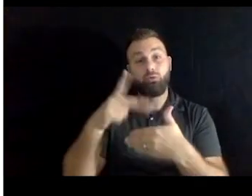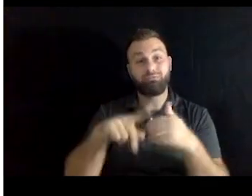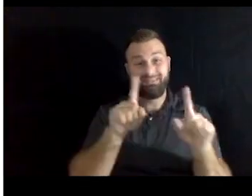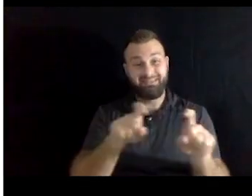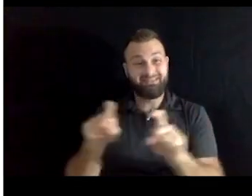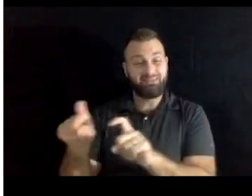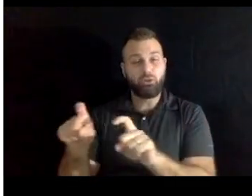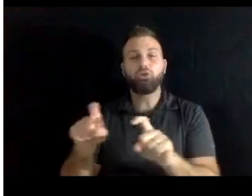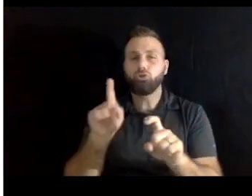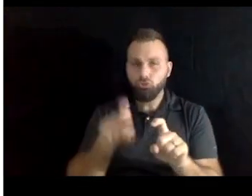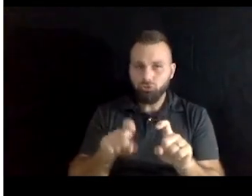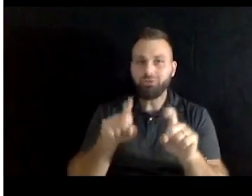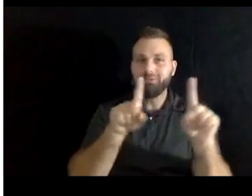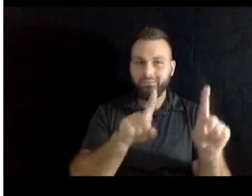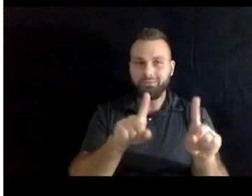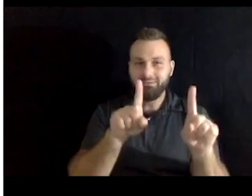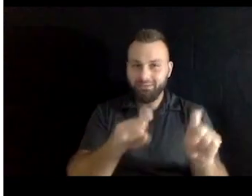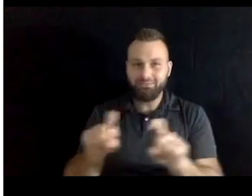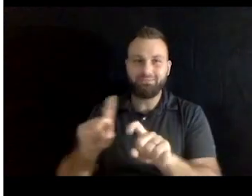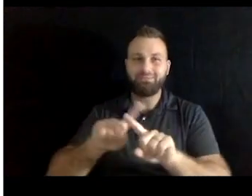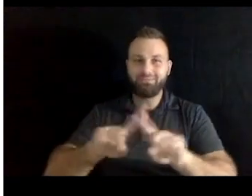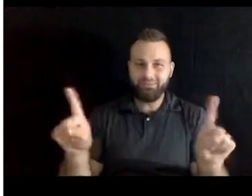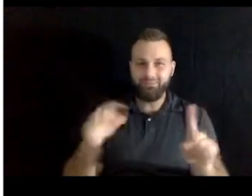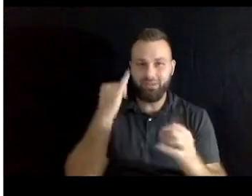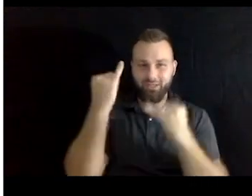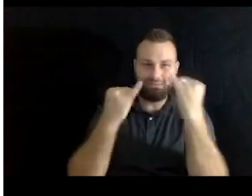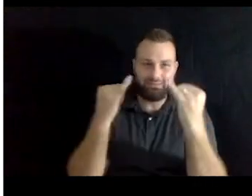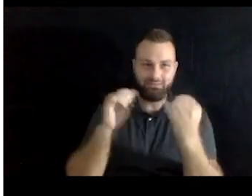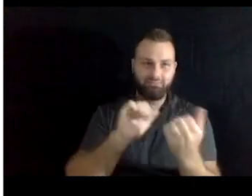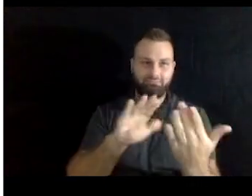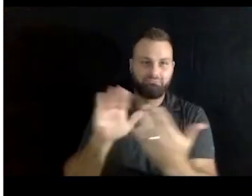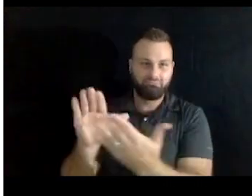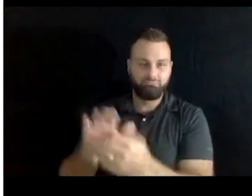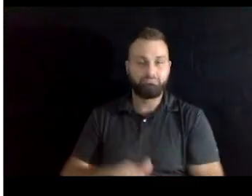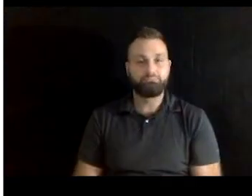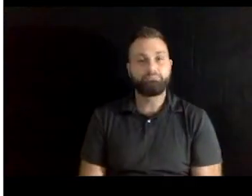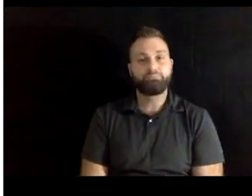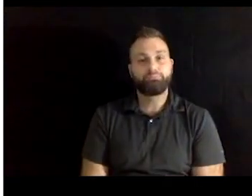should be testing different ideas. Second takeaway is that intensive long